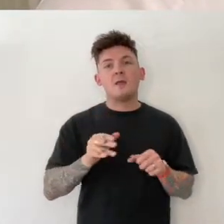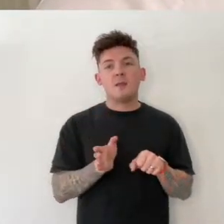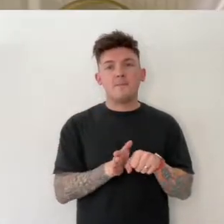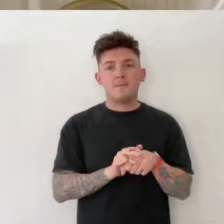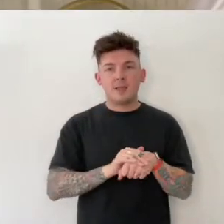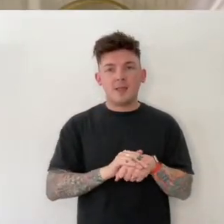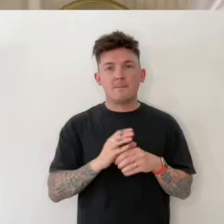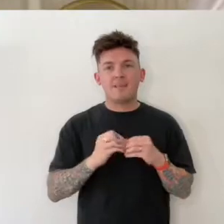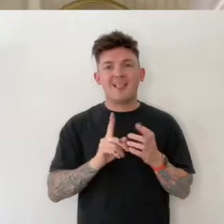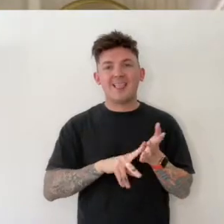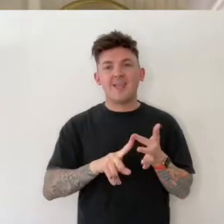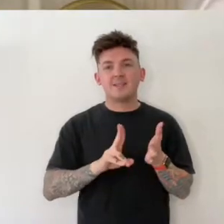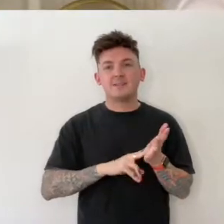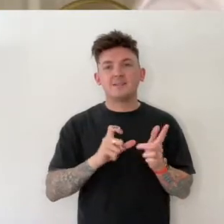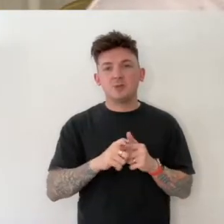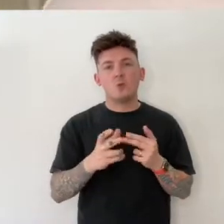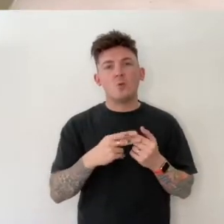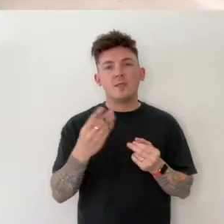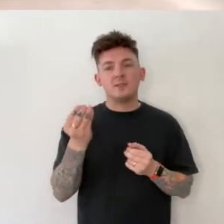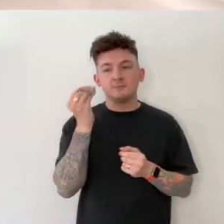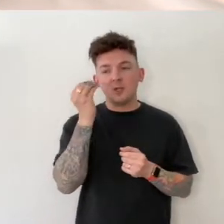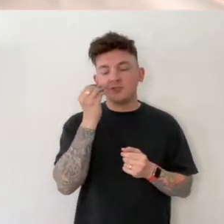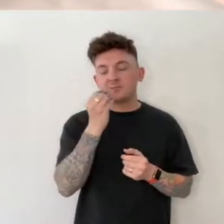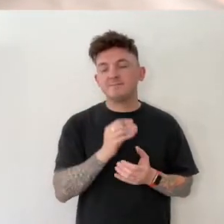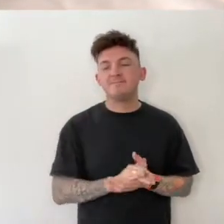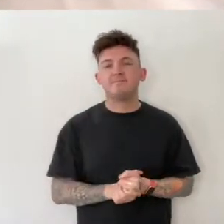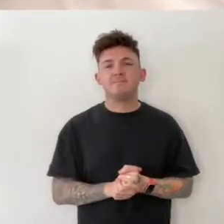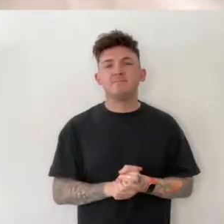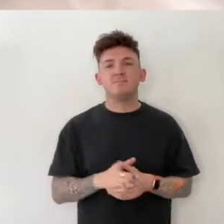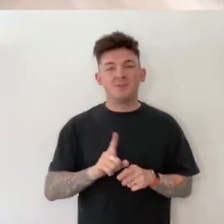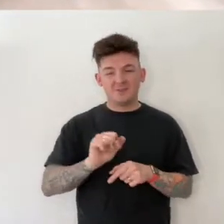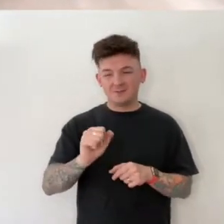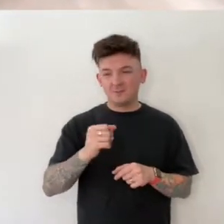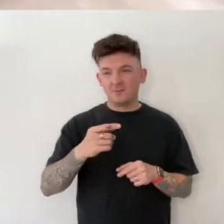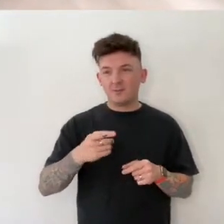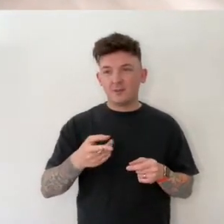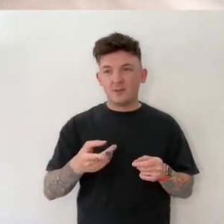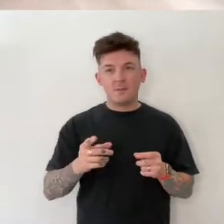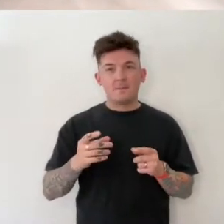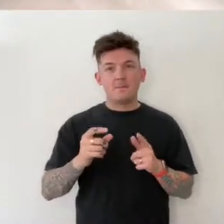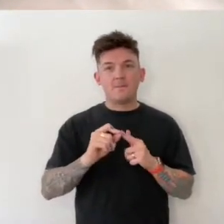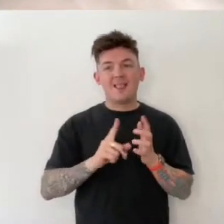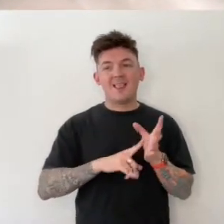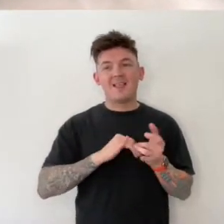i have a little plastic bag, you know those little resealable food boxes? yeah. foundation